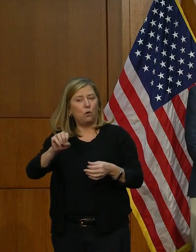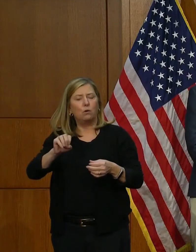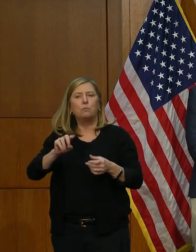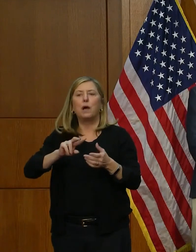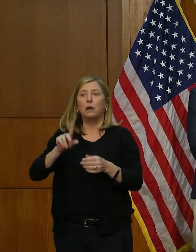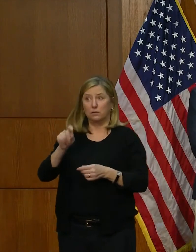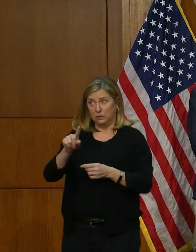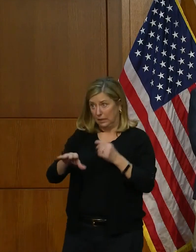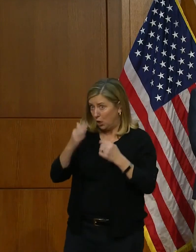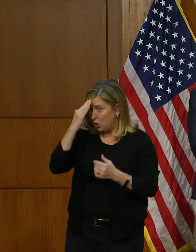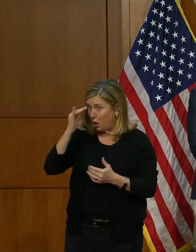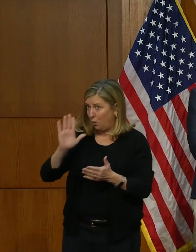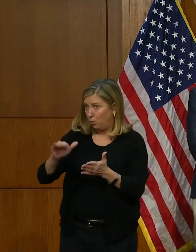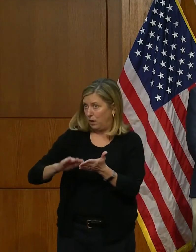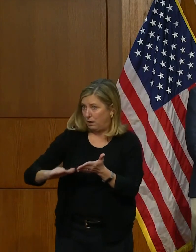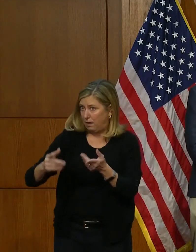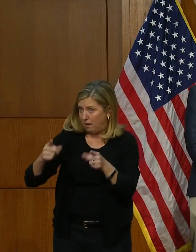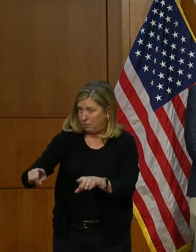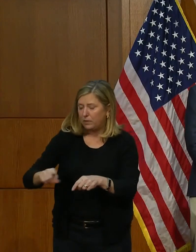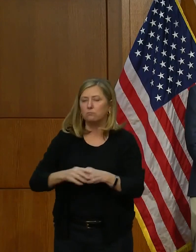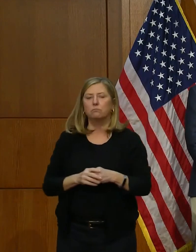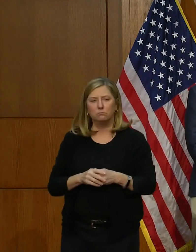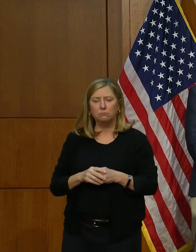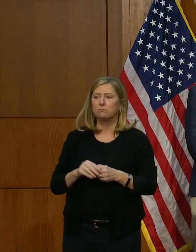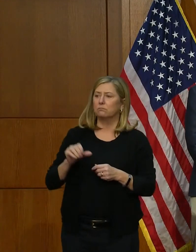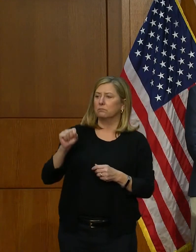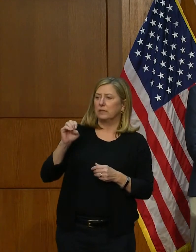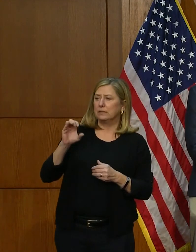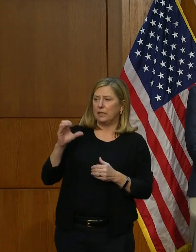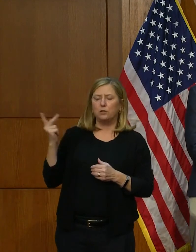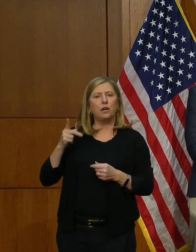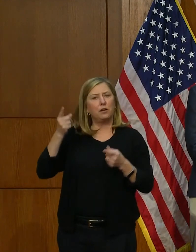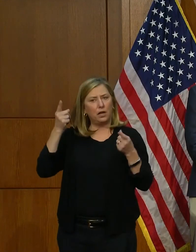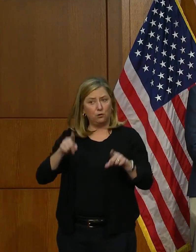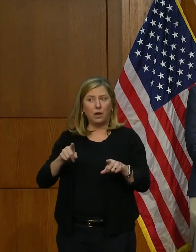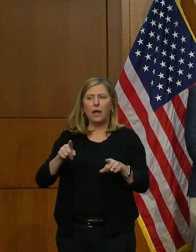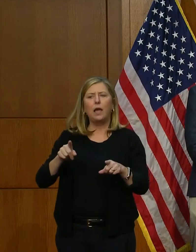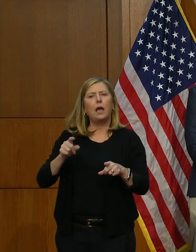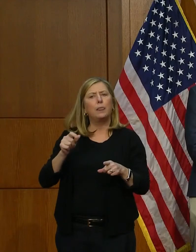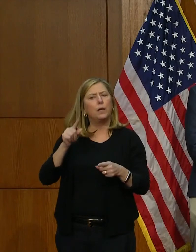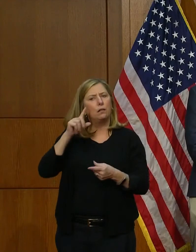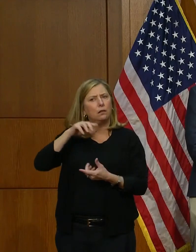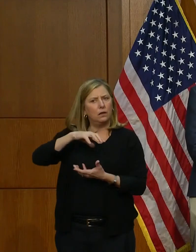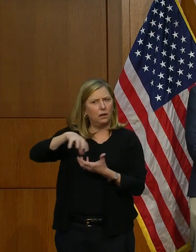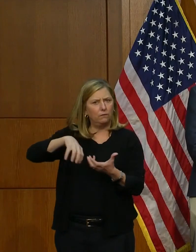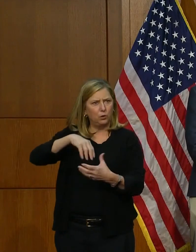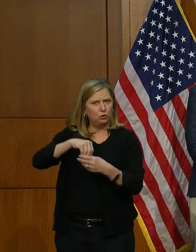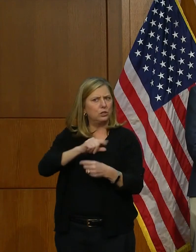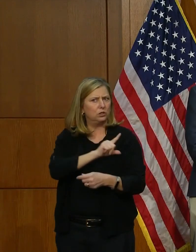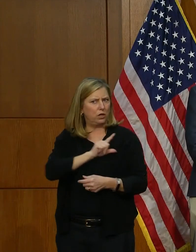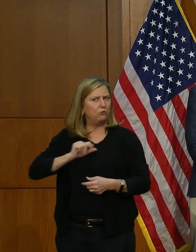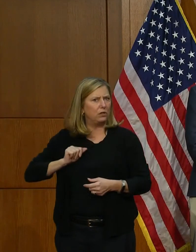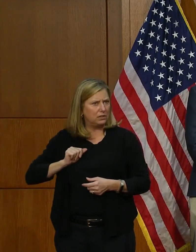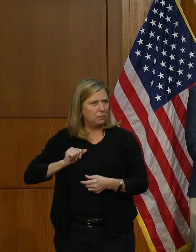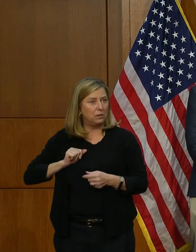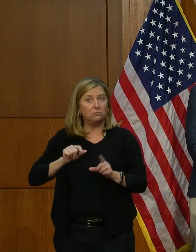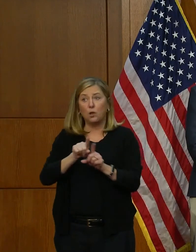PAROLE, BUT THE NOTIFICATION THAT PAROLE WAS HAPPENING. AND THE SECRETARY AND I WOULD CERTAINLY AGREE THAT THERE IS